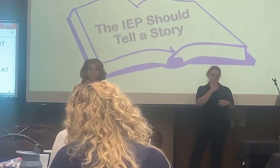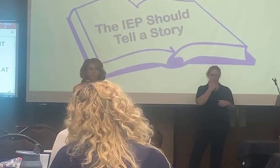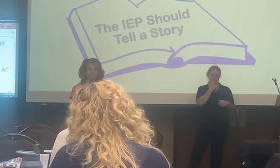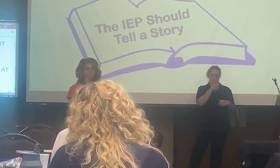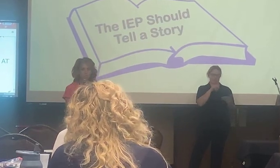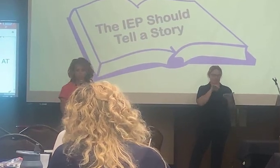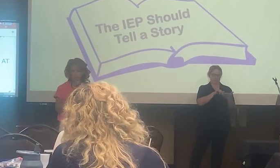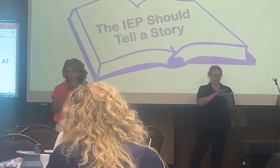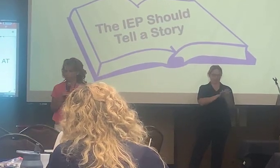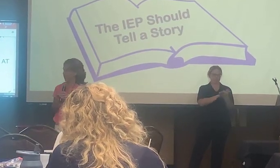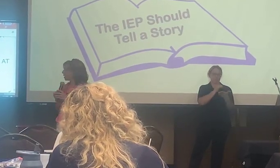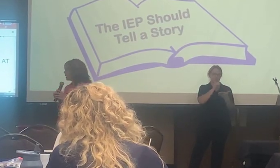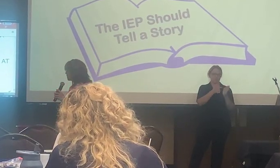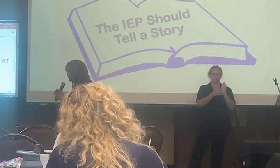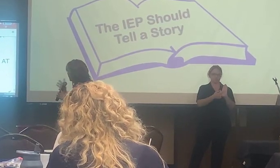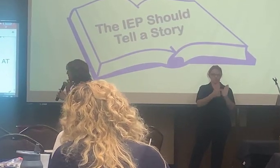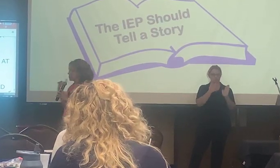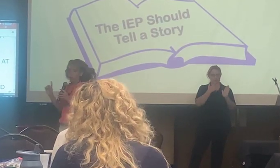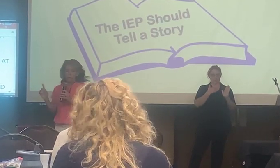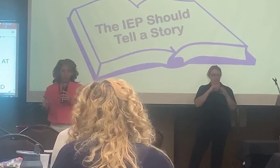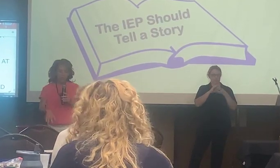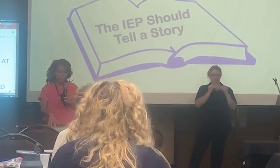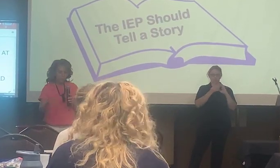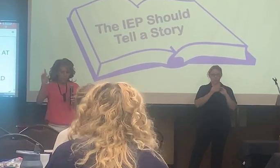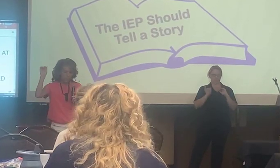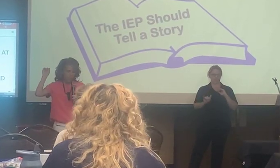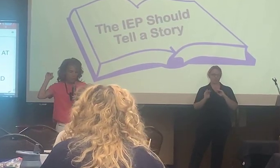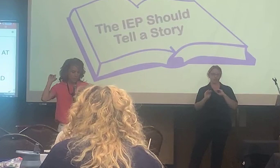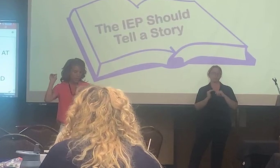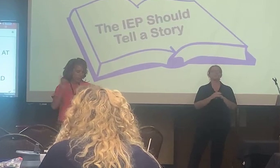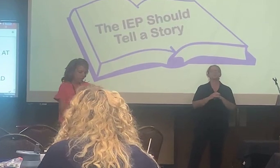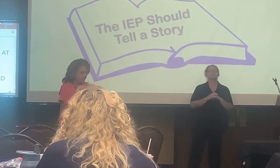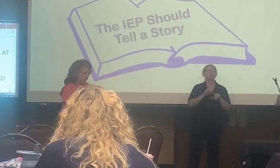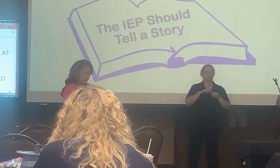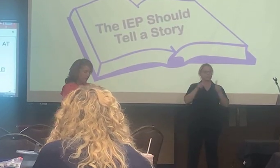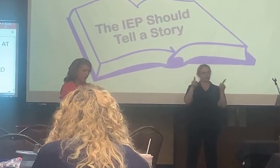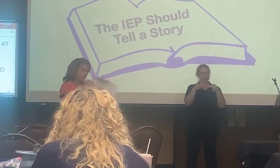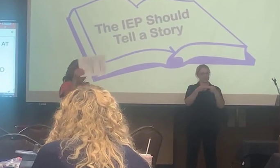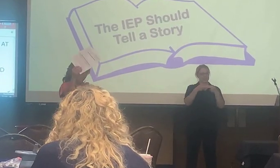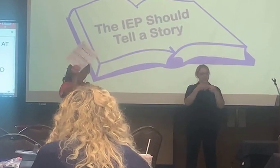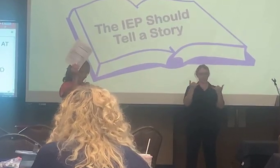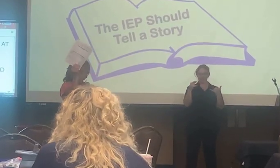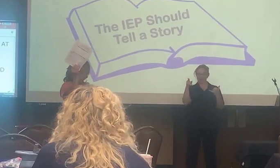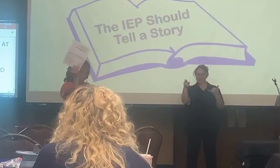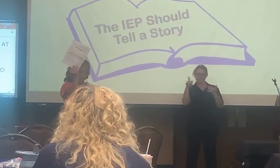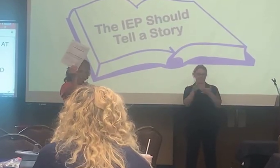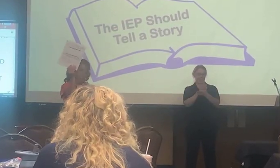needs to be in them okay so the difference between our slides today and this handout that you have is